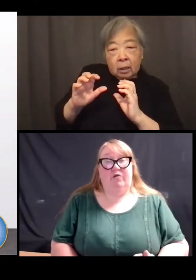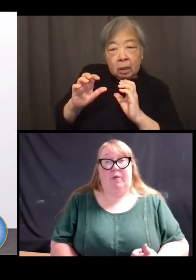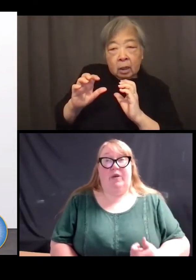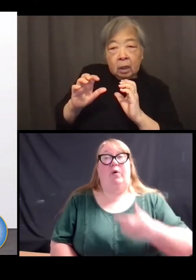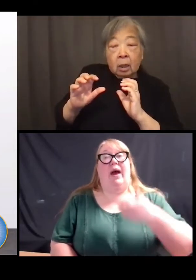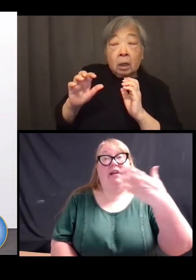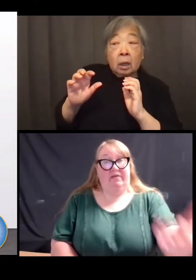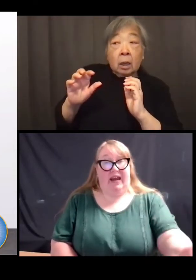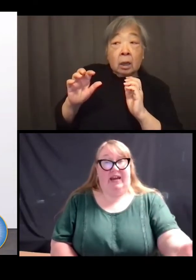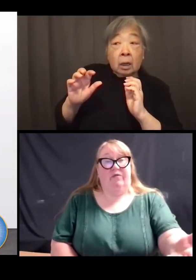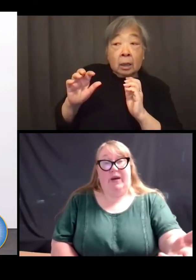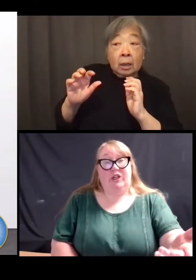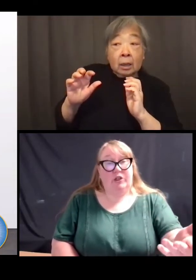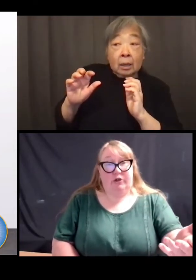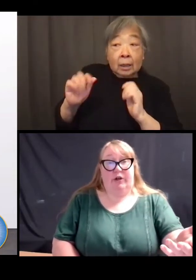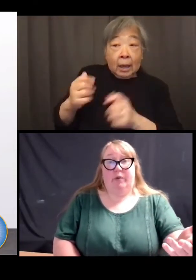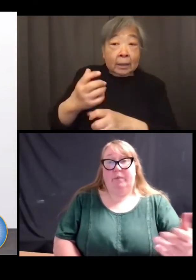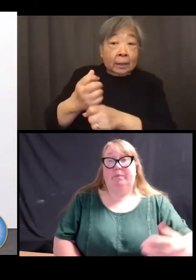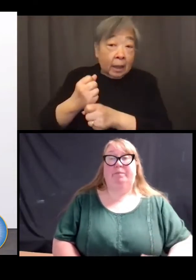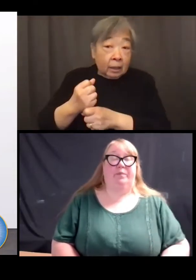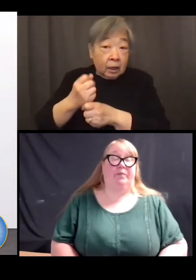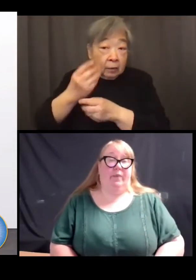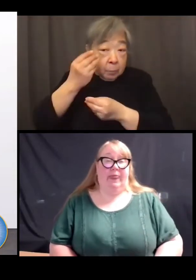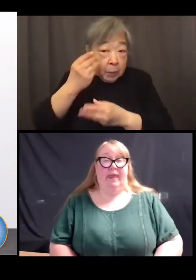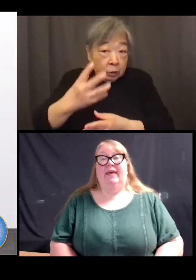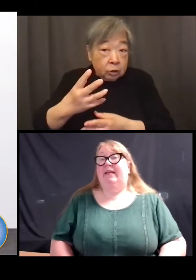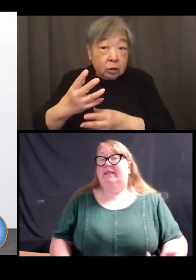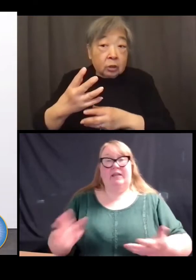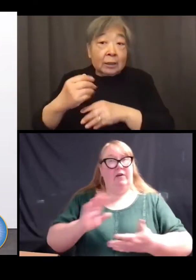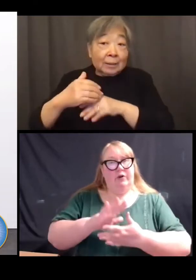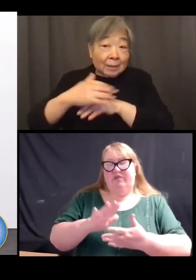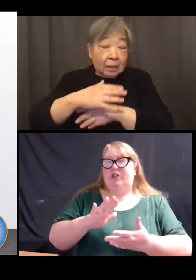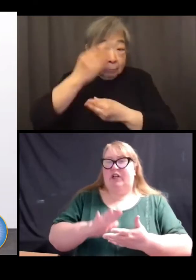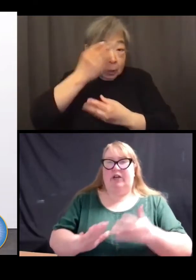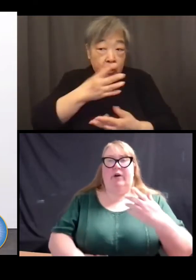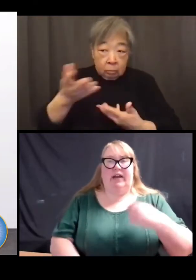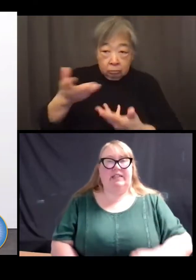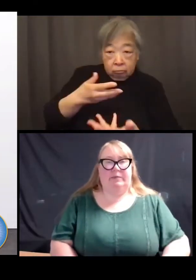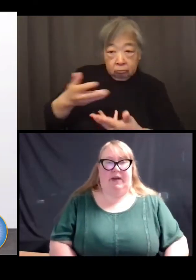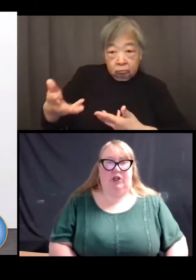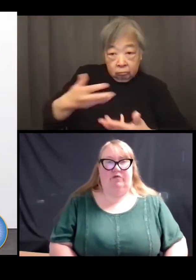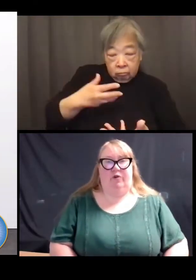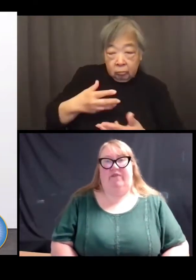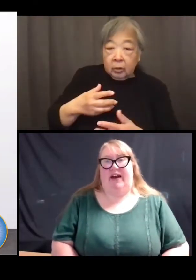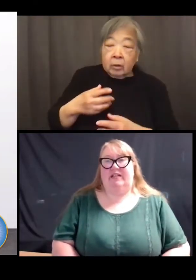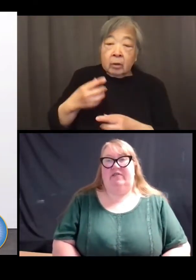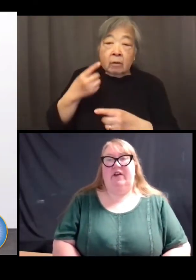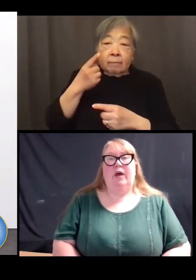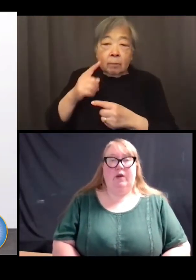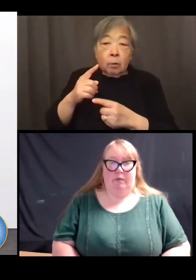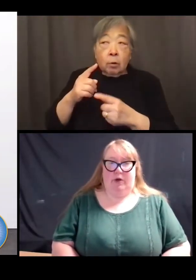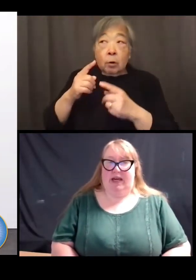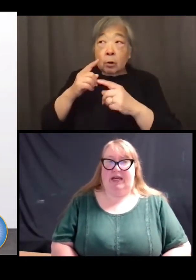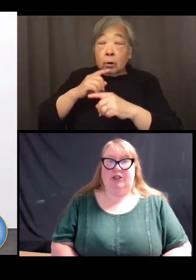from you and convey information to you And this covers vision, hearing, and speech for effective communication